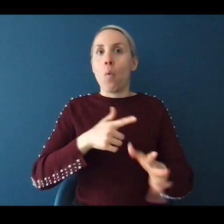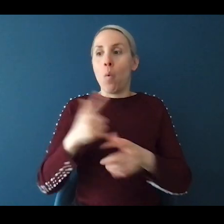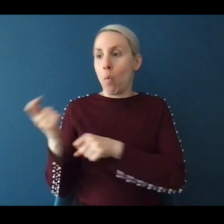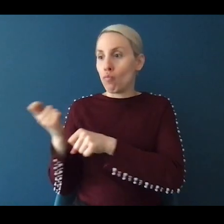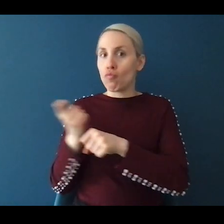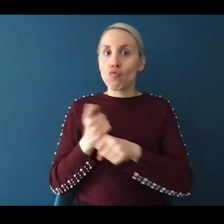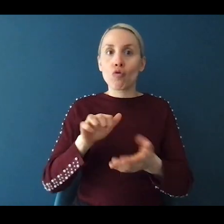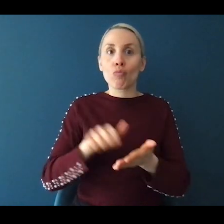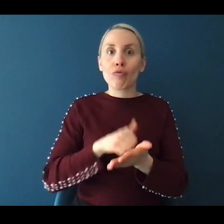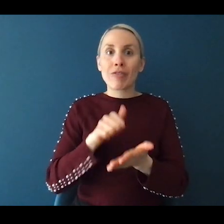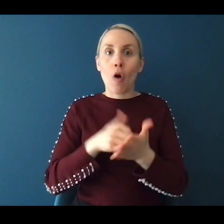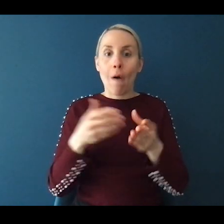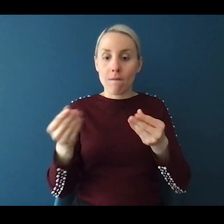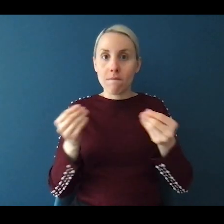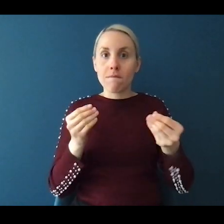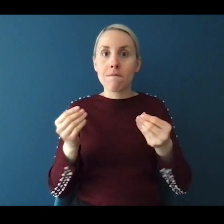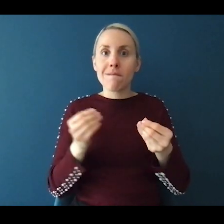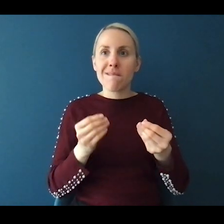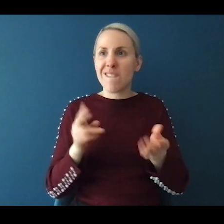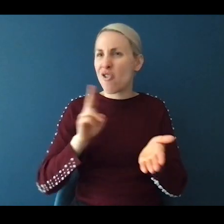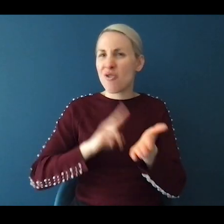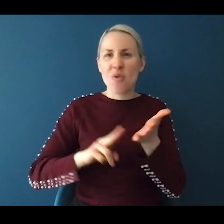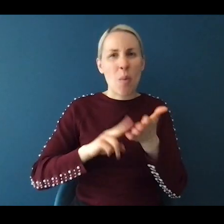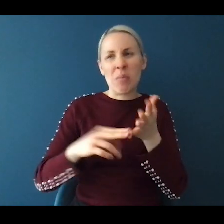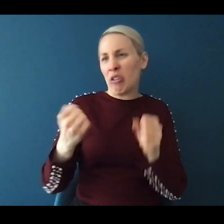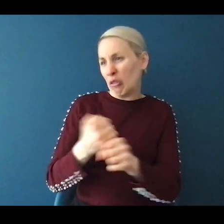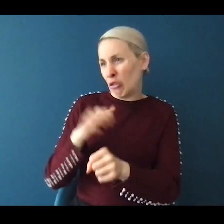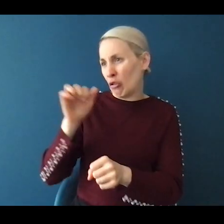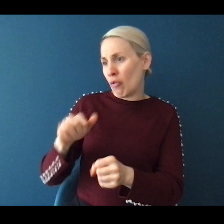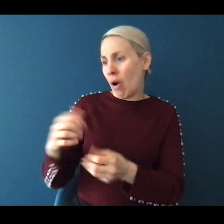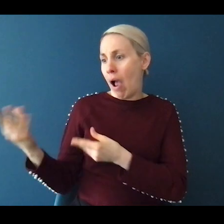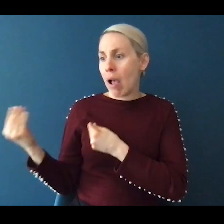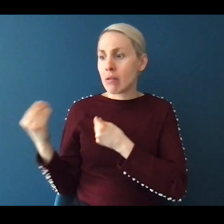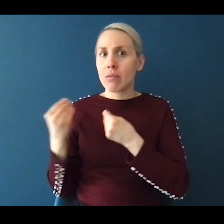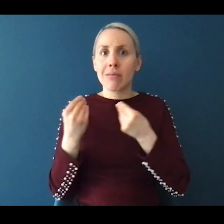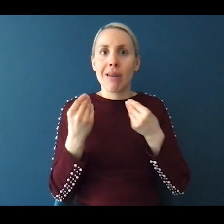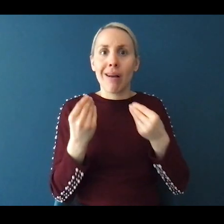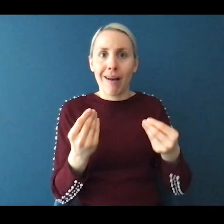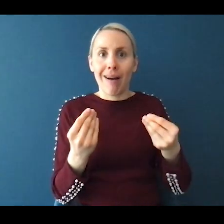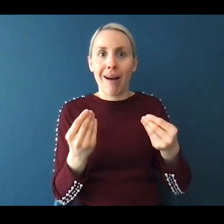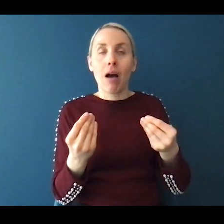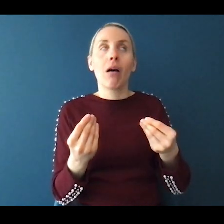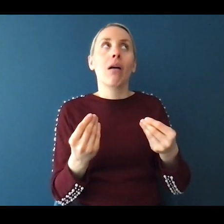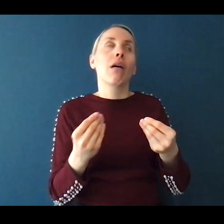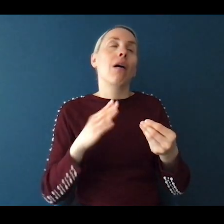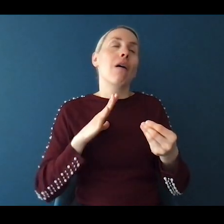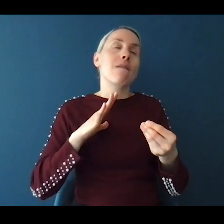because yeah that's what I usually do and that was the only reason why I was able to